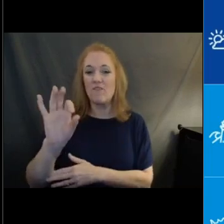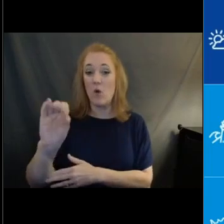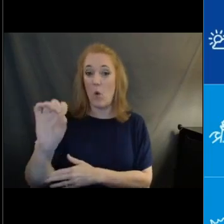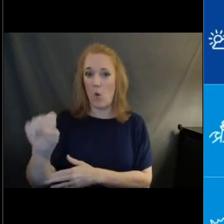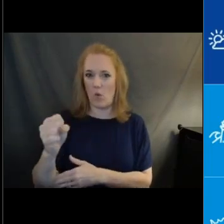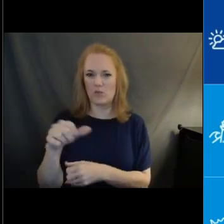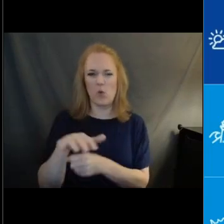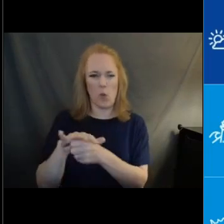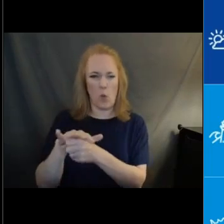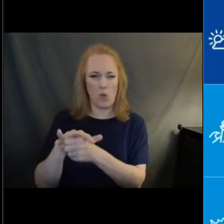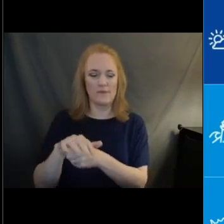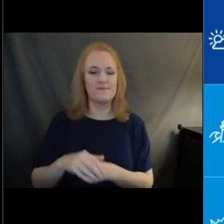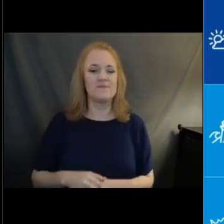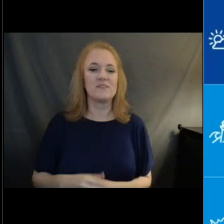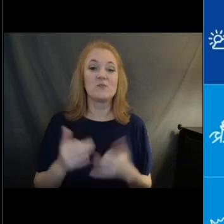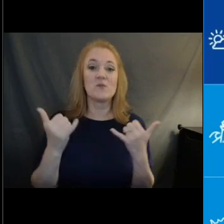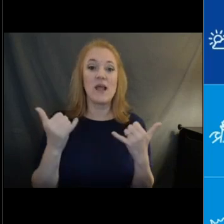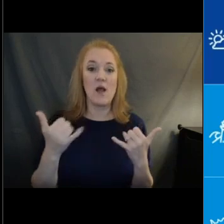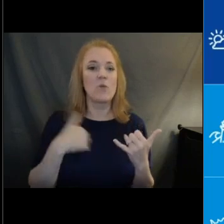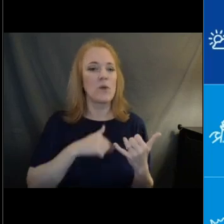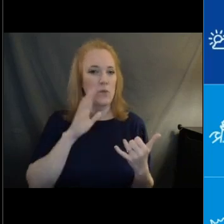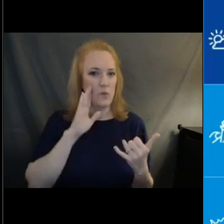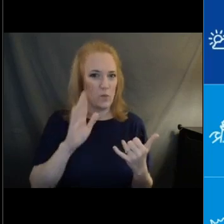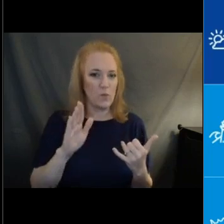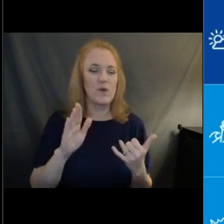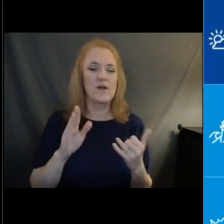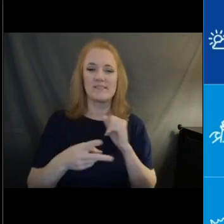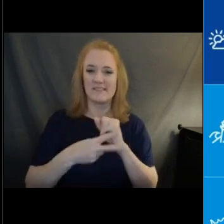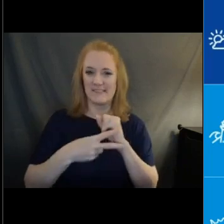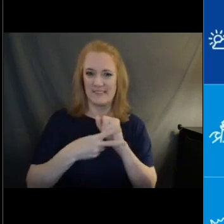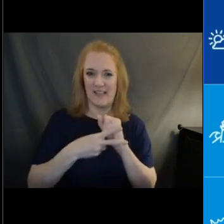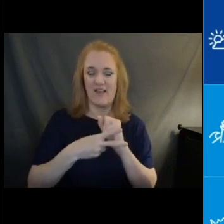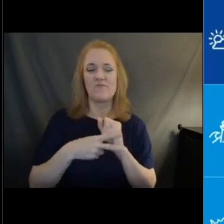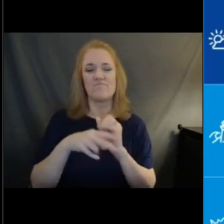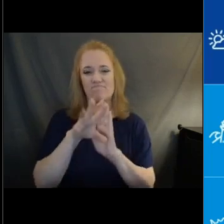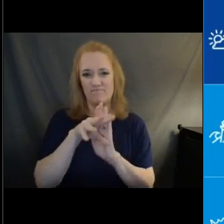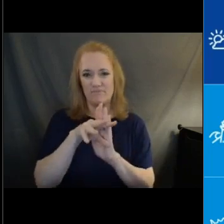Now this webinar is being recorded and by attending you consent to the recording of